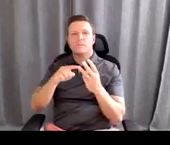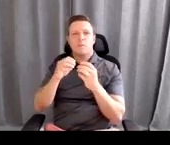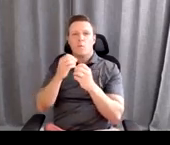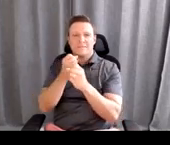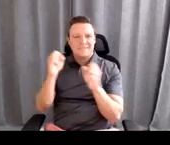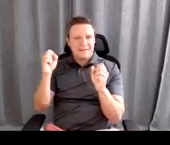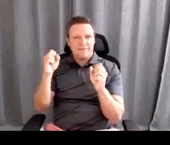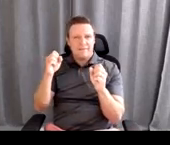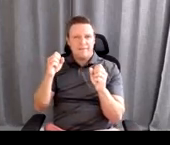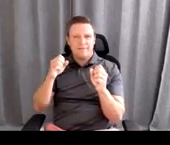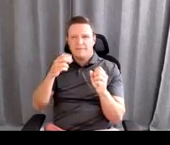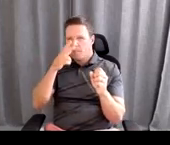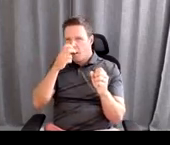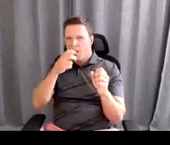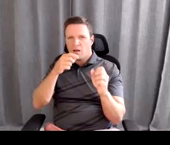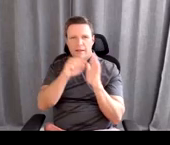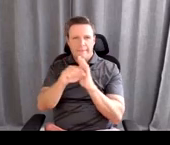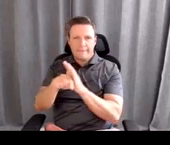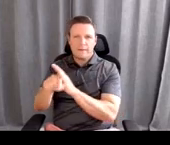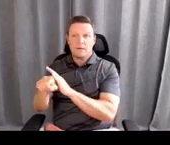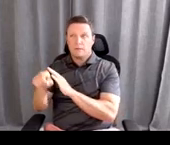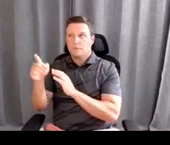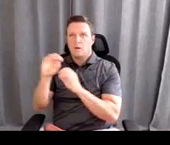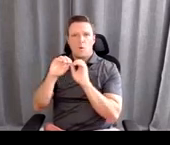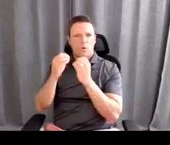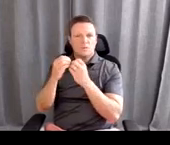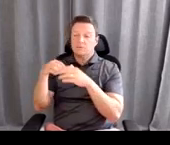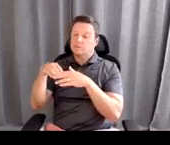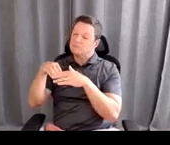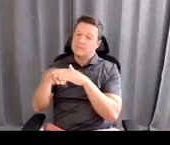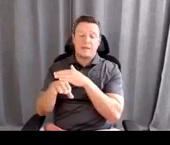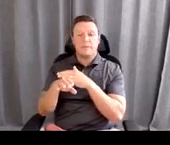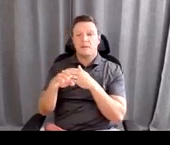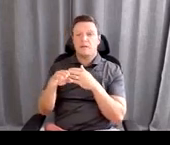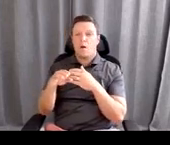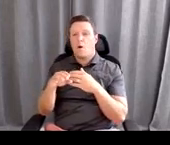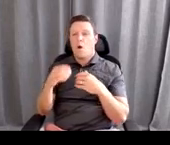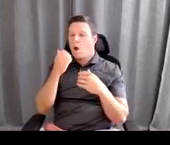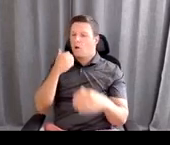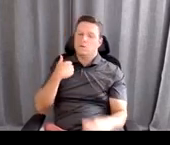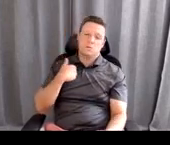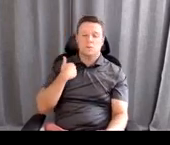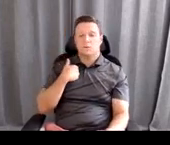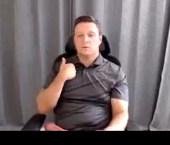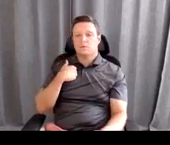But this organization swooped in with all of these accolades and with all of these letters after their names.